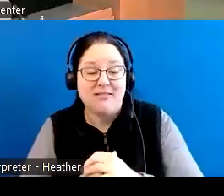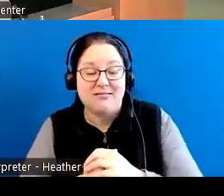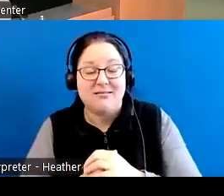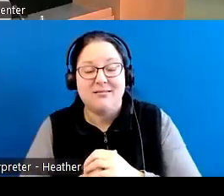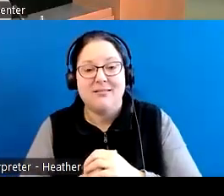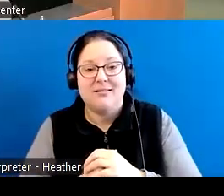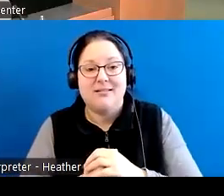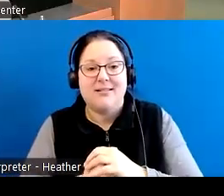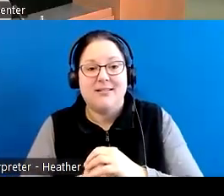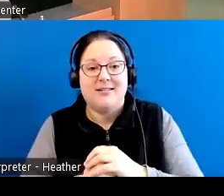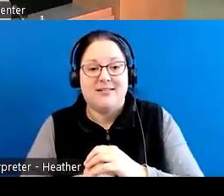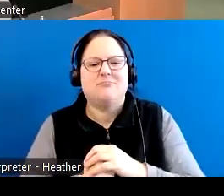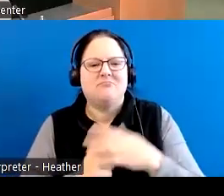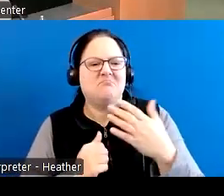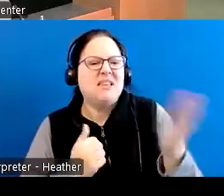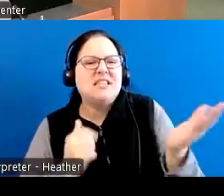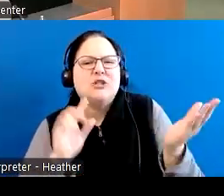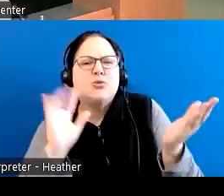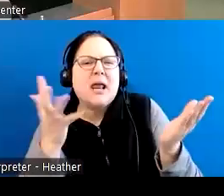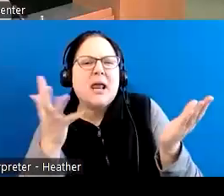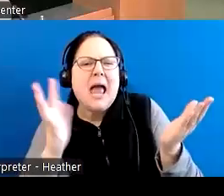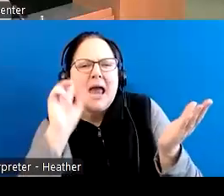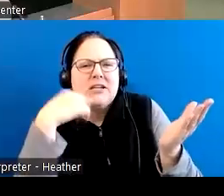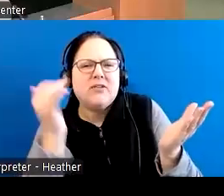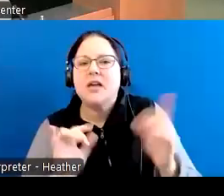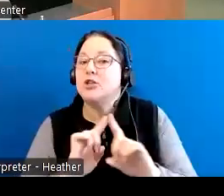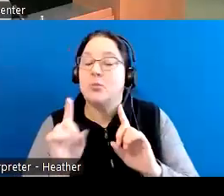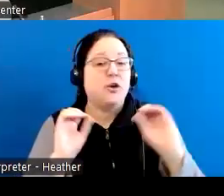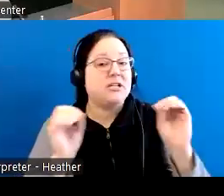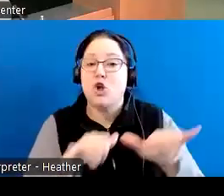this is what a standard one kind of looks like, but there really is no standard. We use graphics,